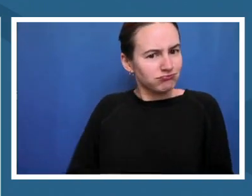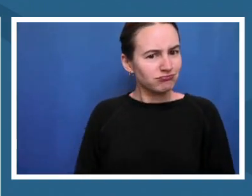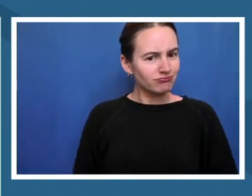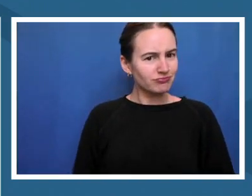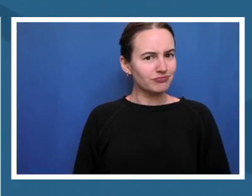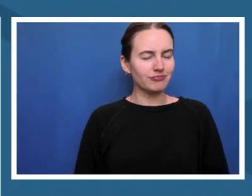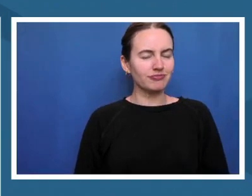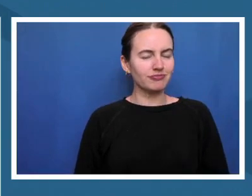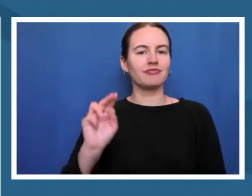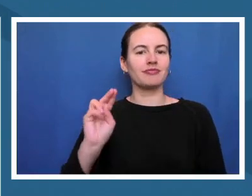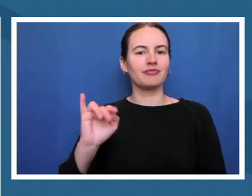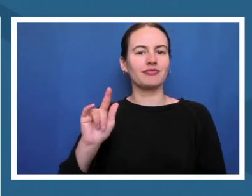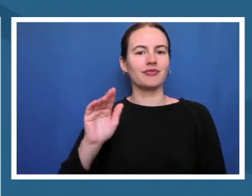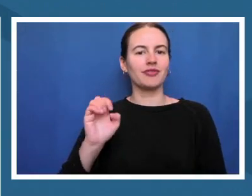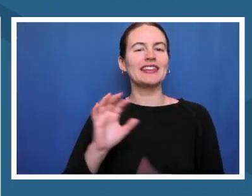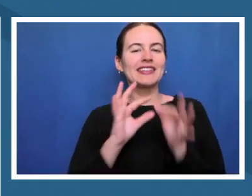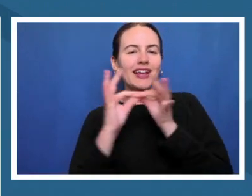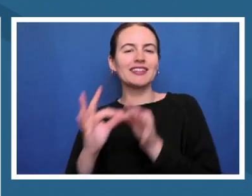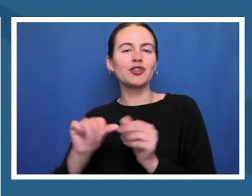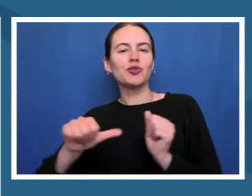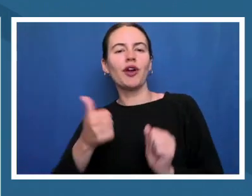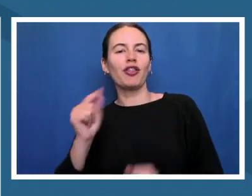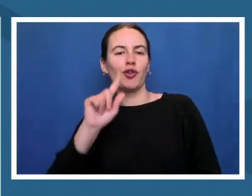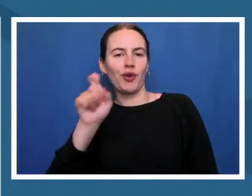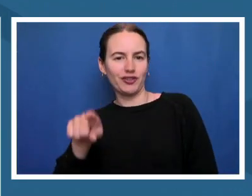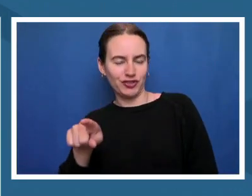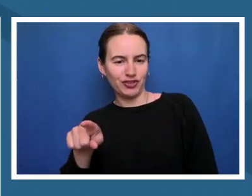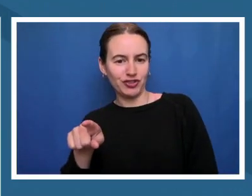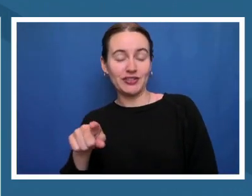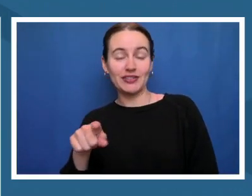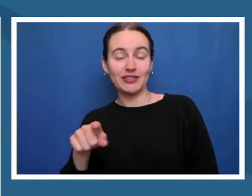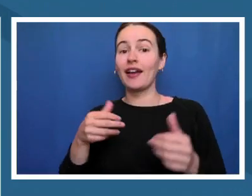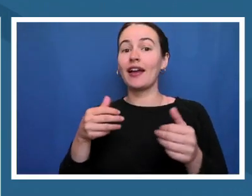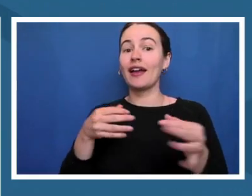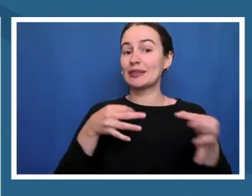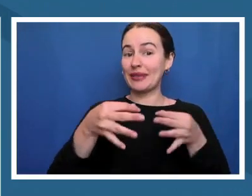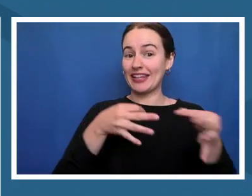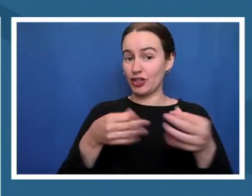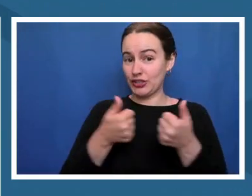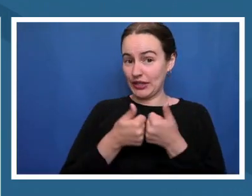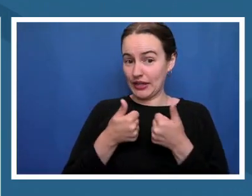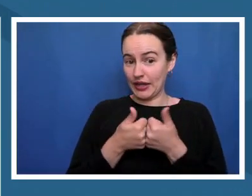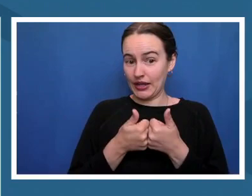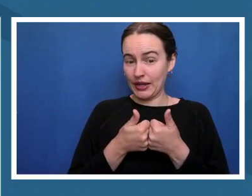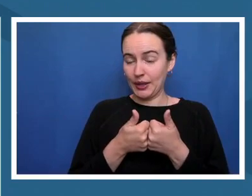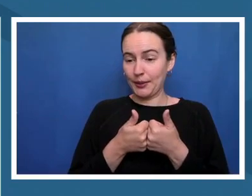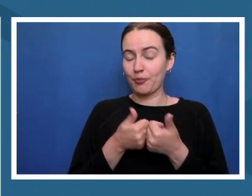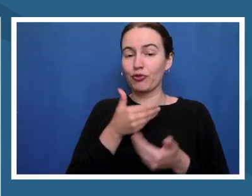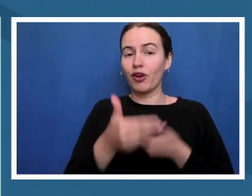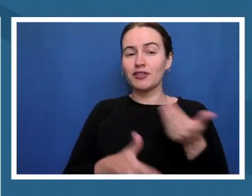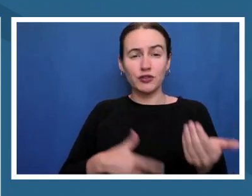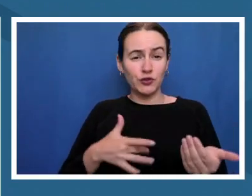that was also asked about do you think the explanation game is um processed as